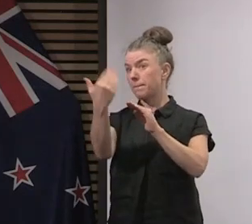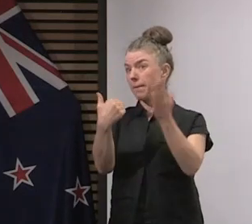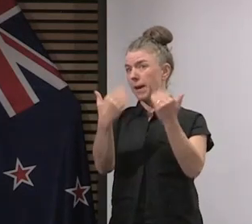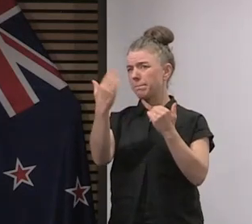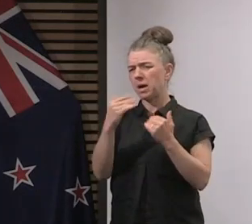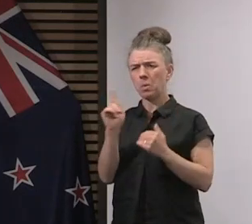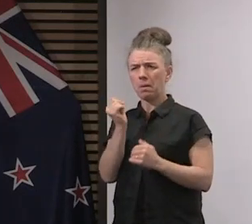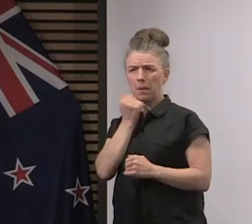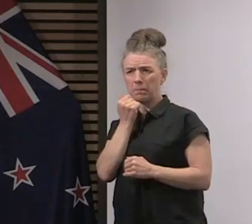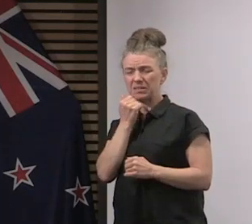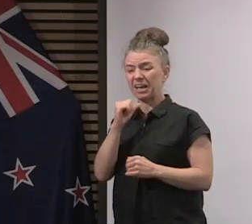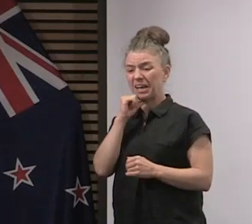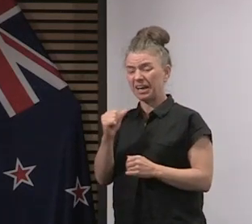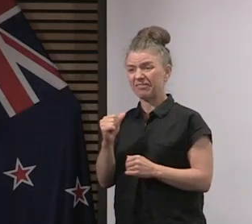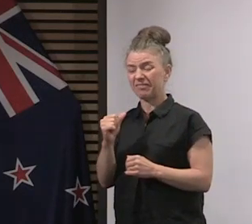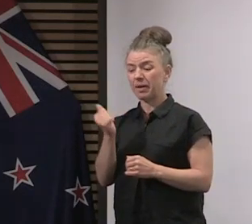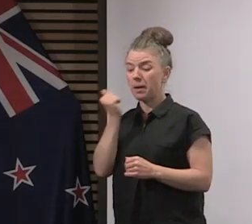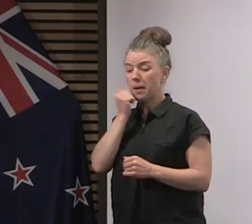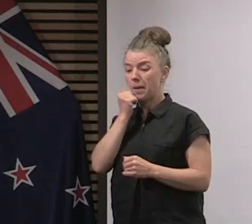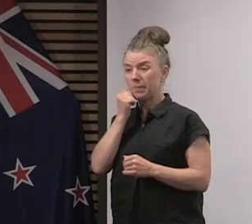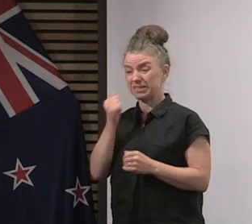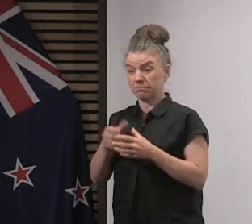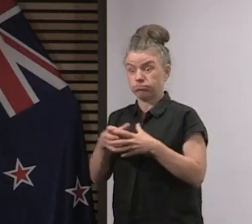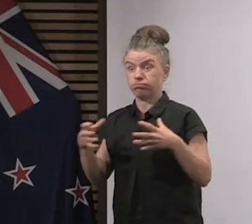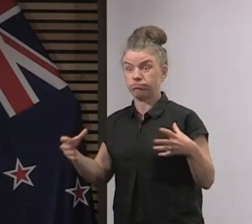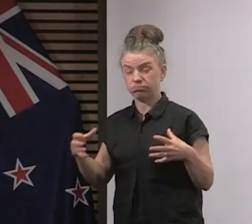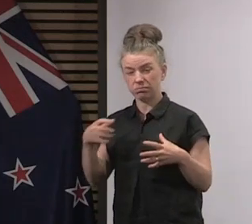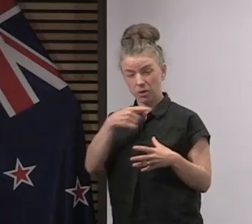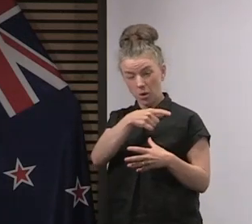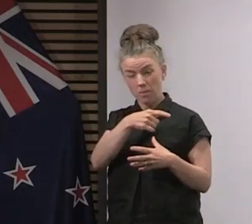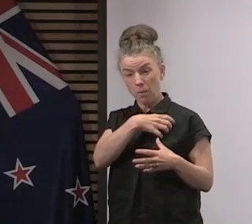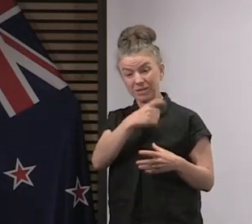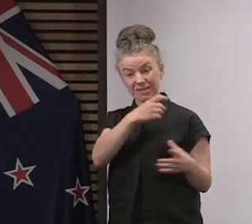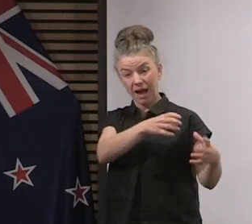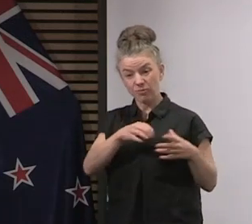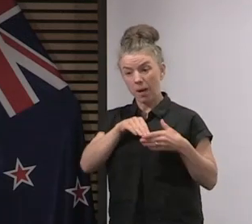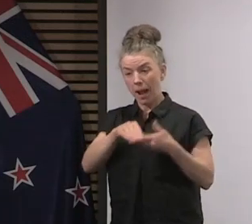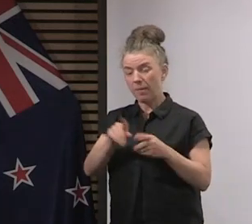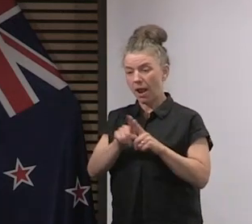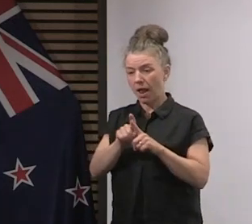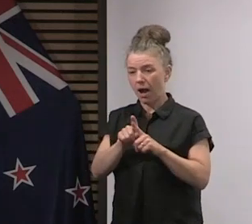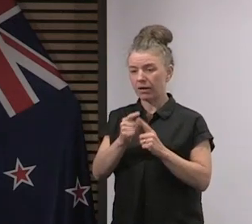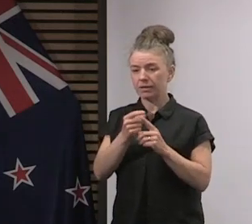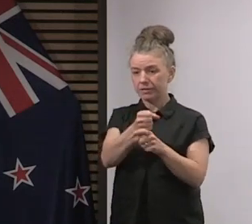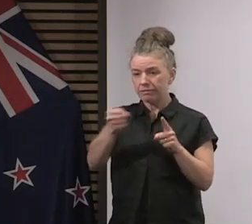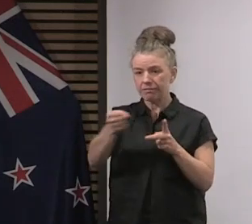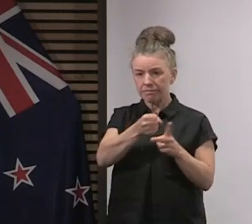overseas and whether or not that will increase in coming days or weeks and if it will increase are you looking at